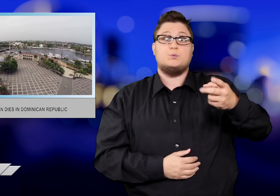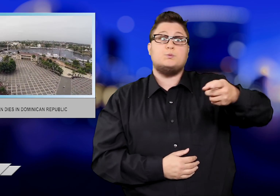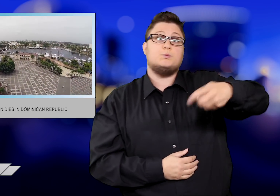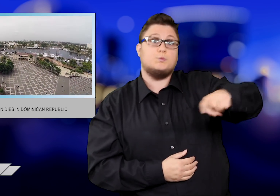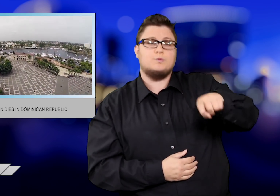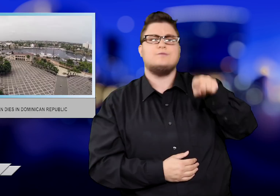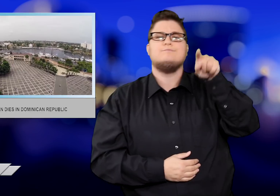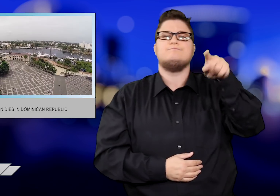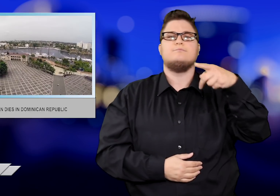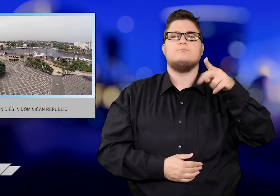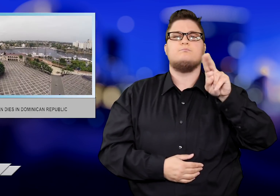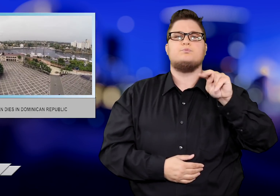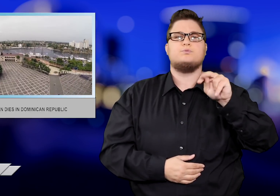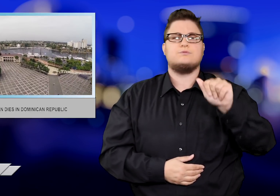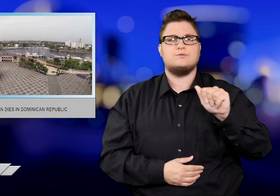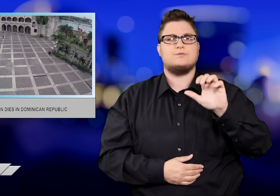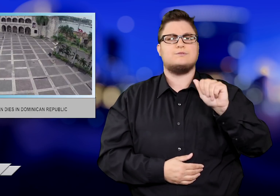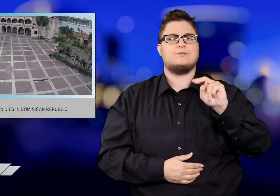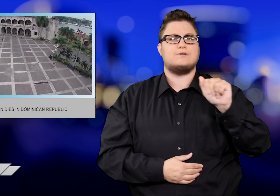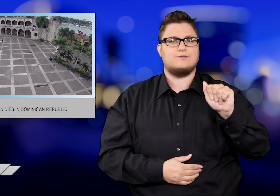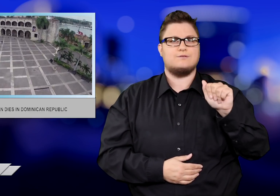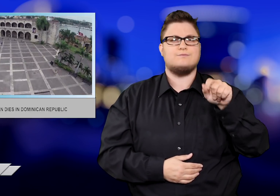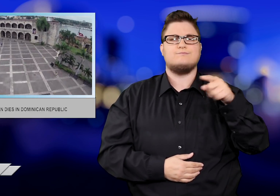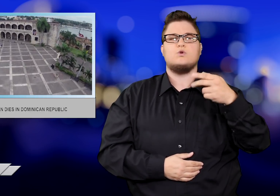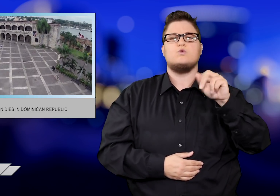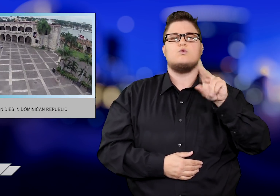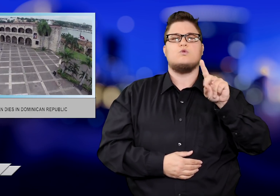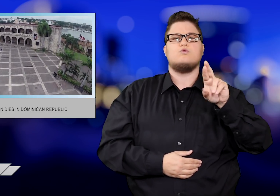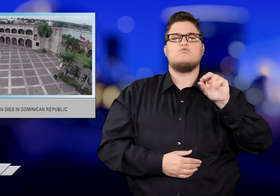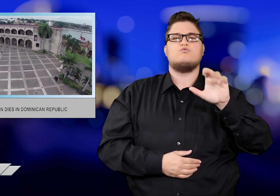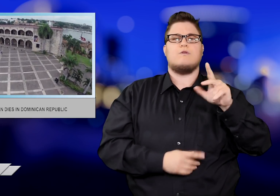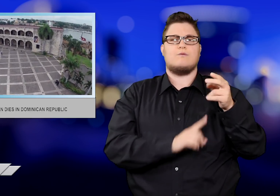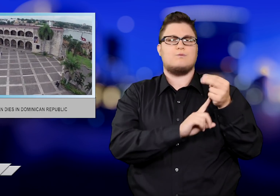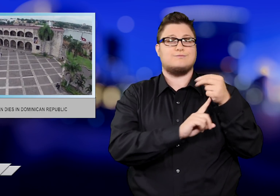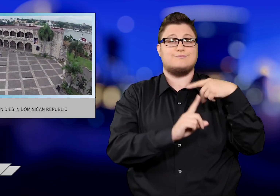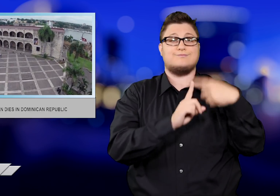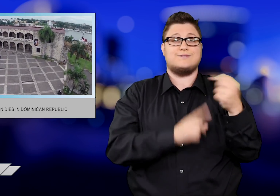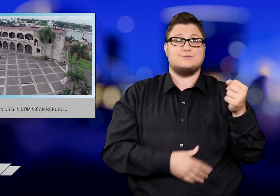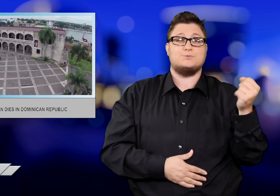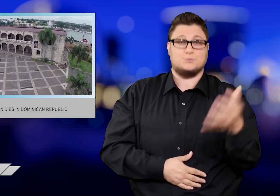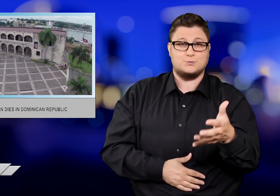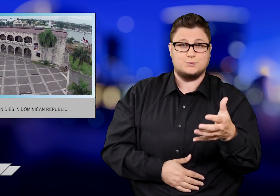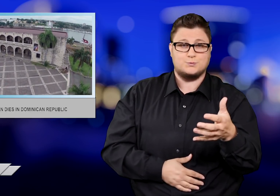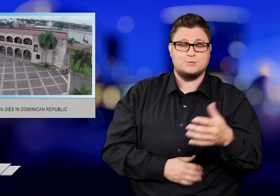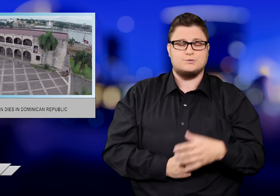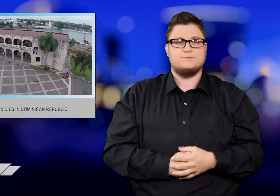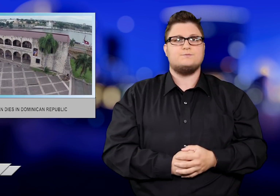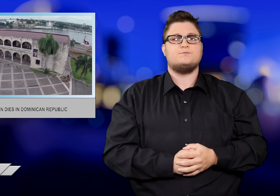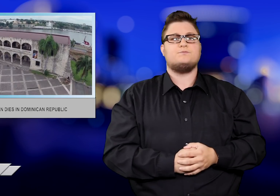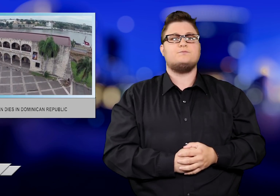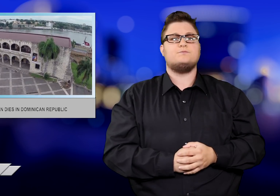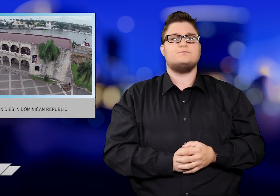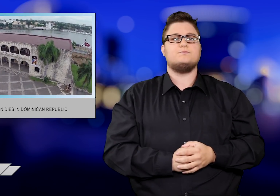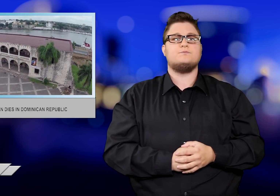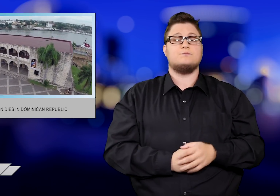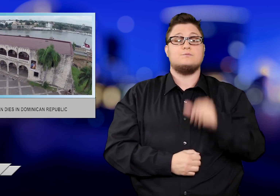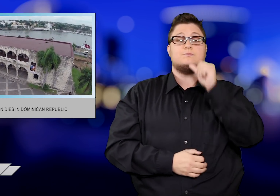Two of the victims were reportedly found at the Hard Rock Hotel and Casino in Punta Cana.